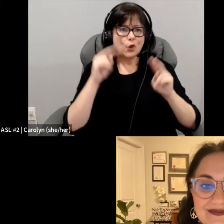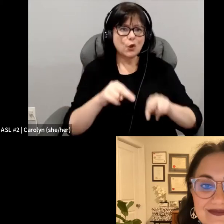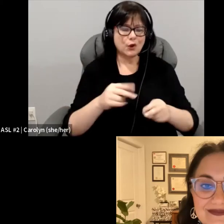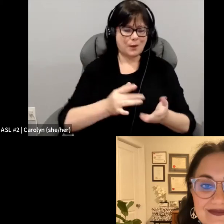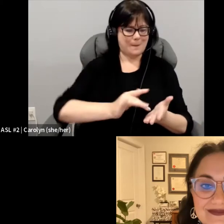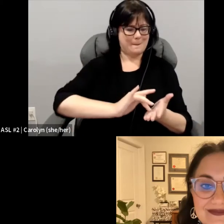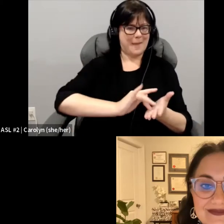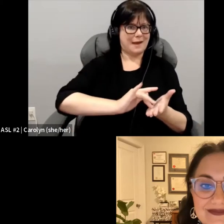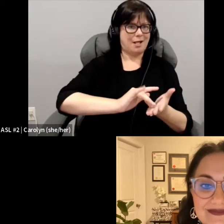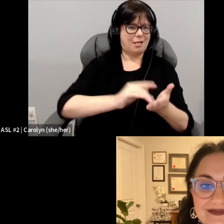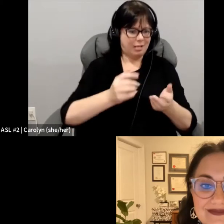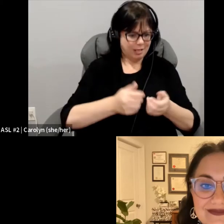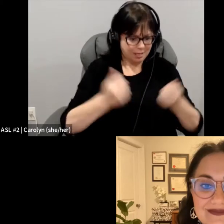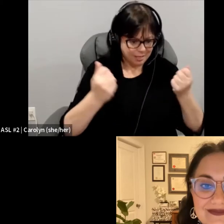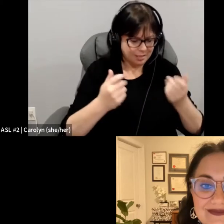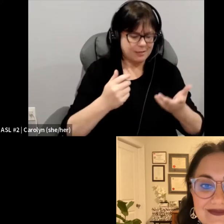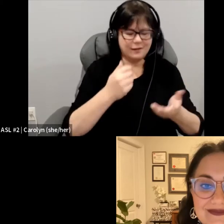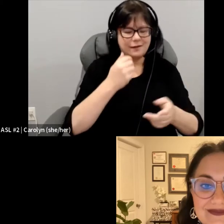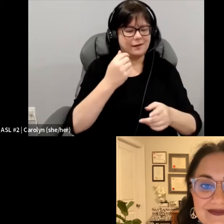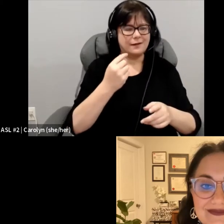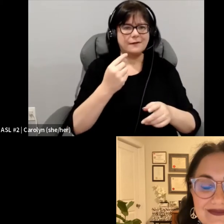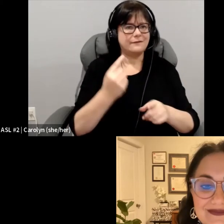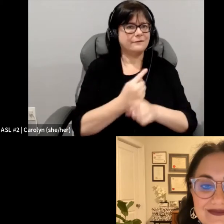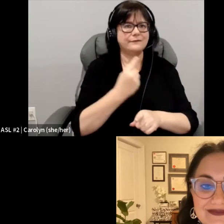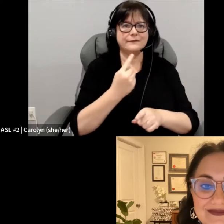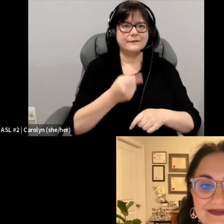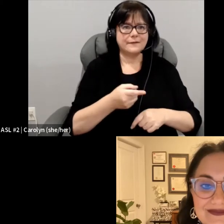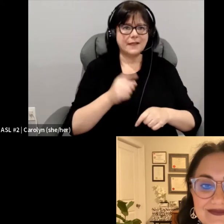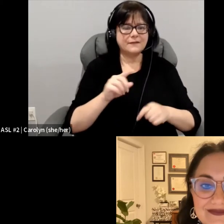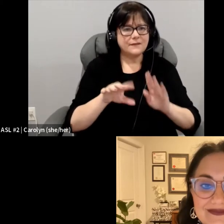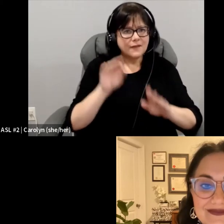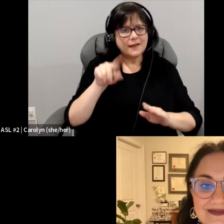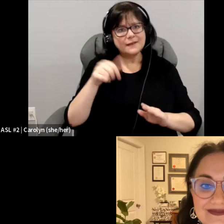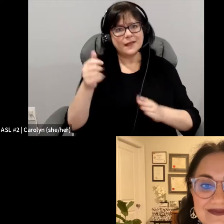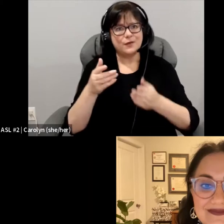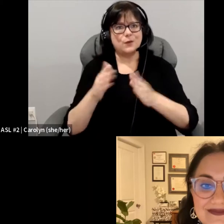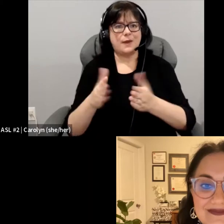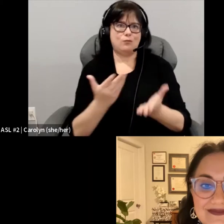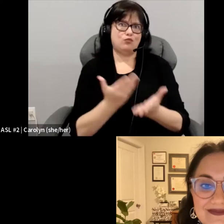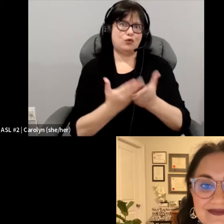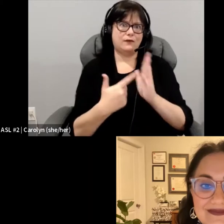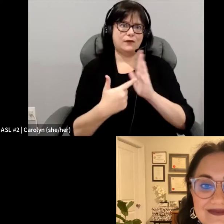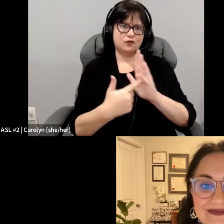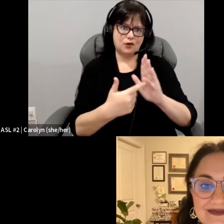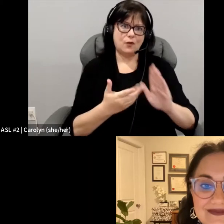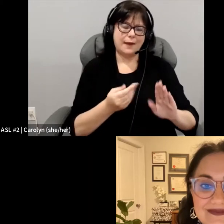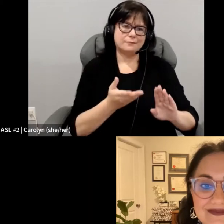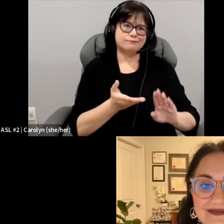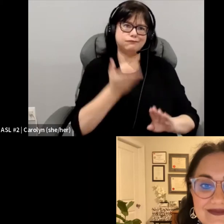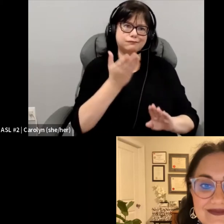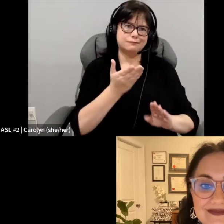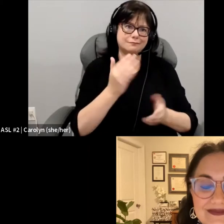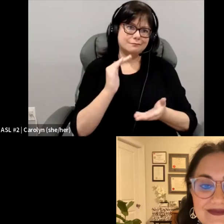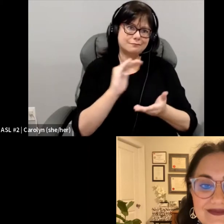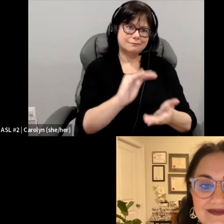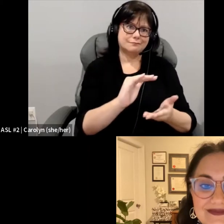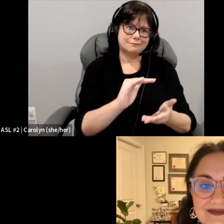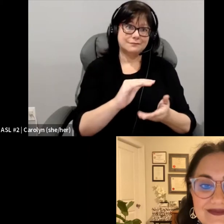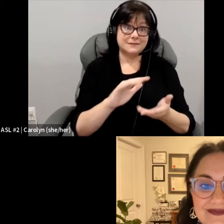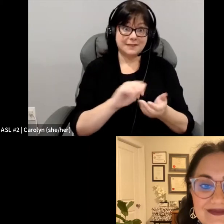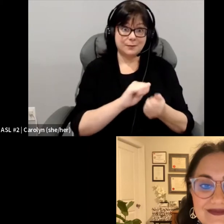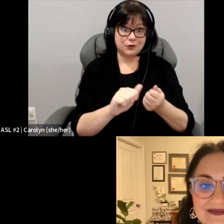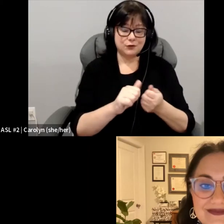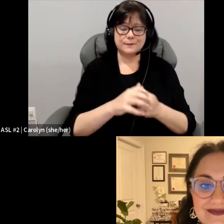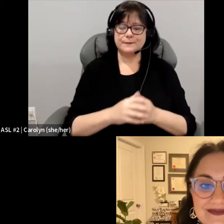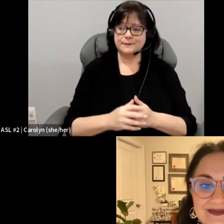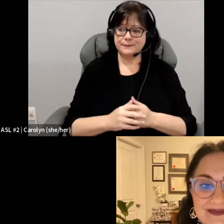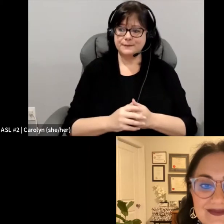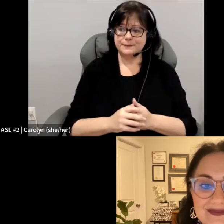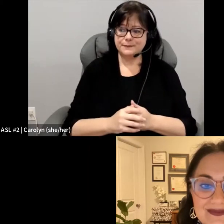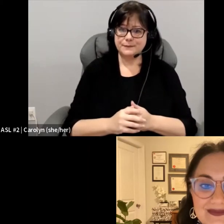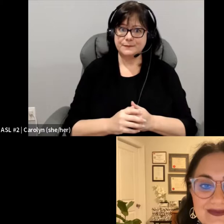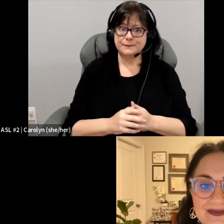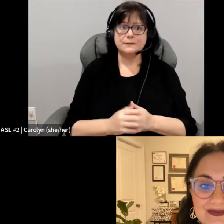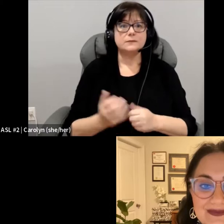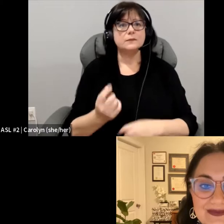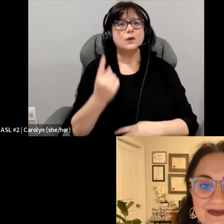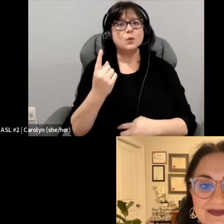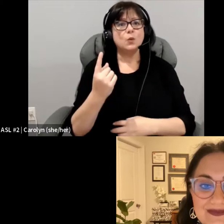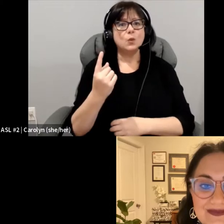ONE OF THE THINGS THAT, AS WELL AS YOU RAISED THE WARD DECISION.